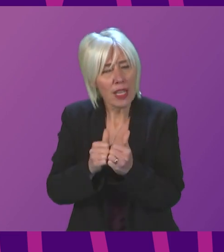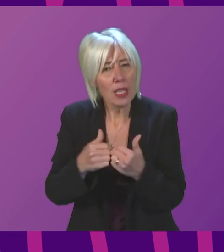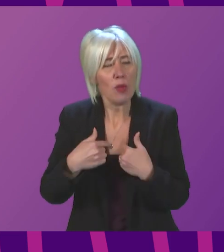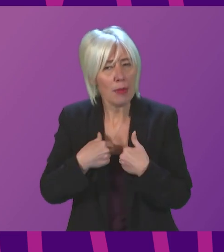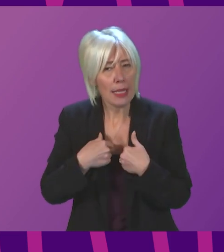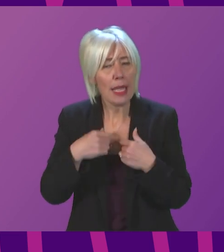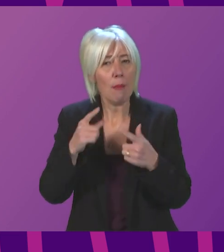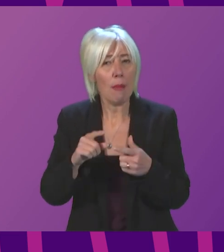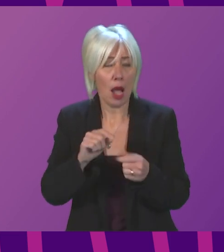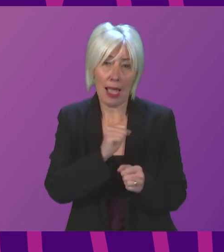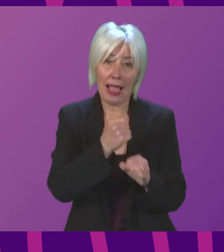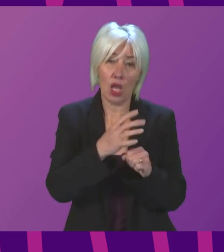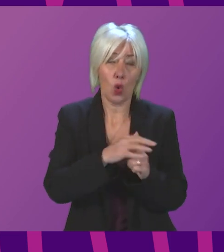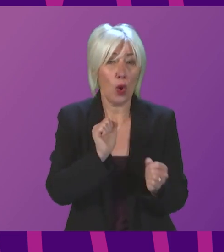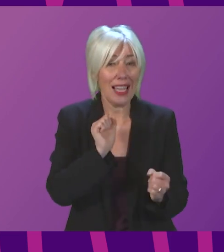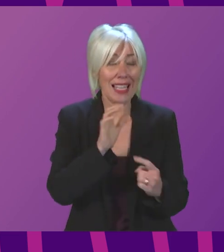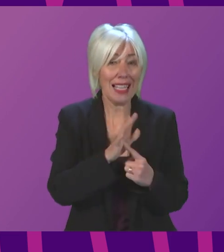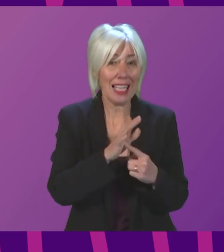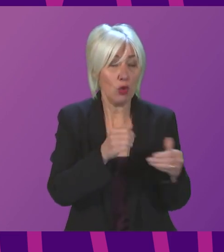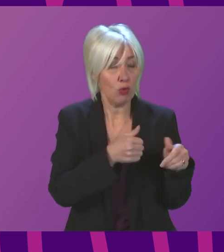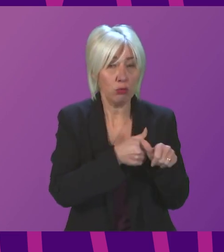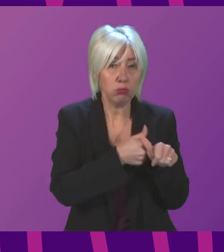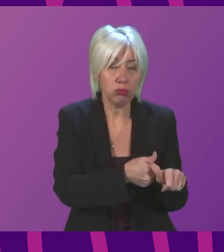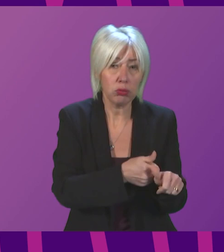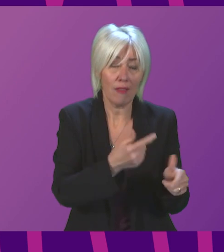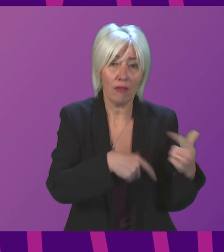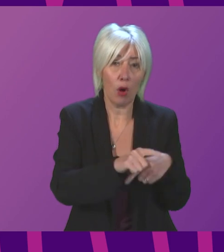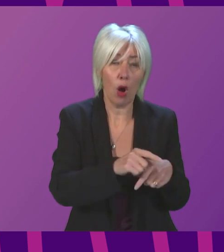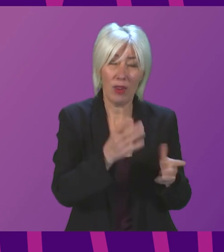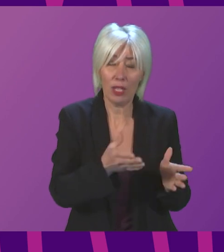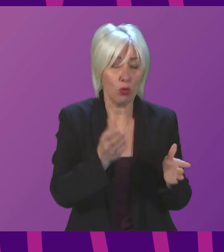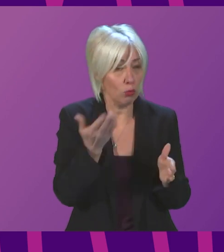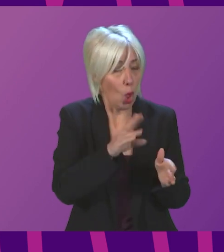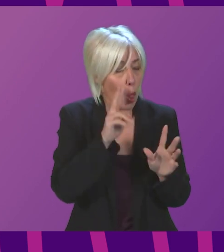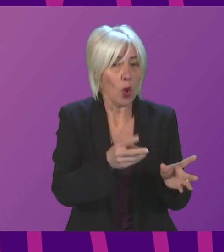the economy, urgently needs to have a fully resourced recovery plan, with something like